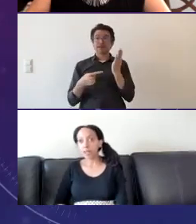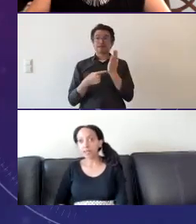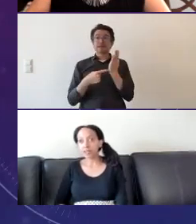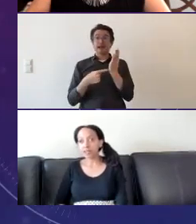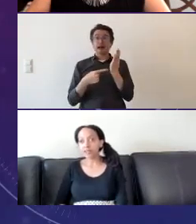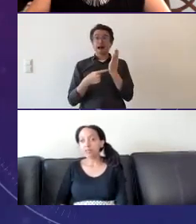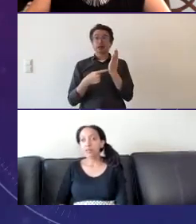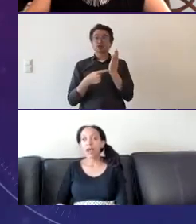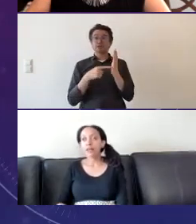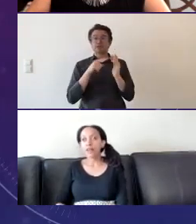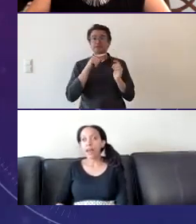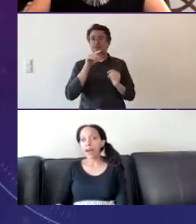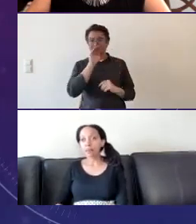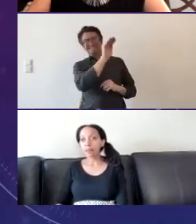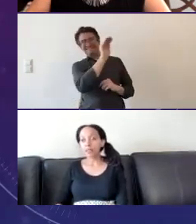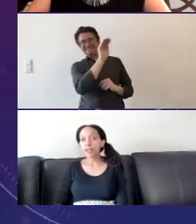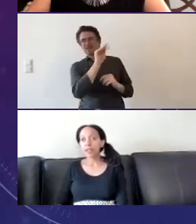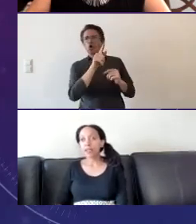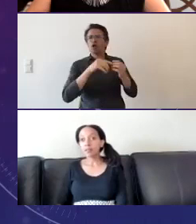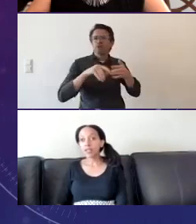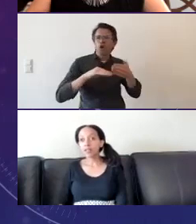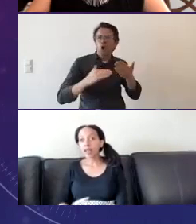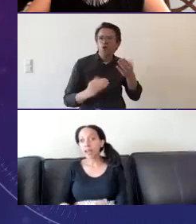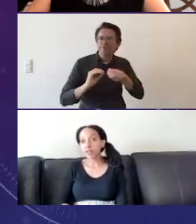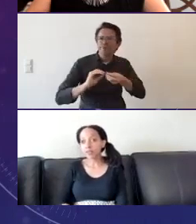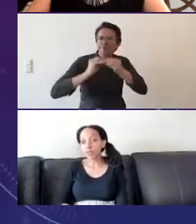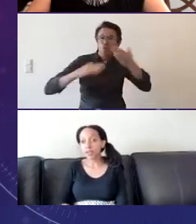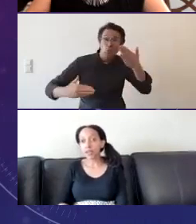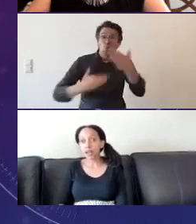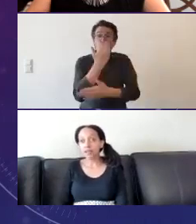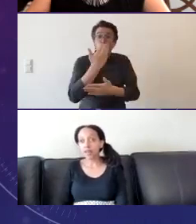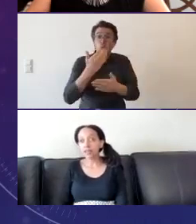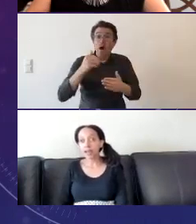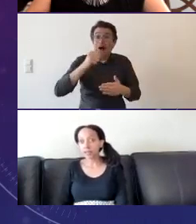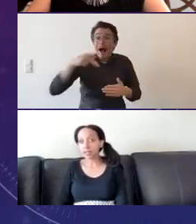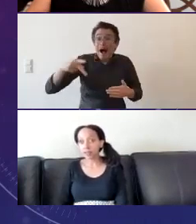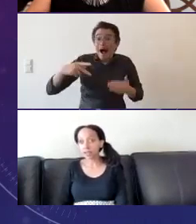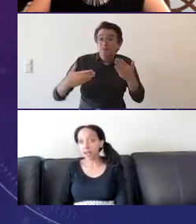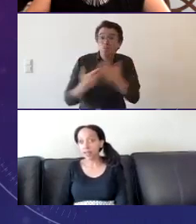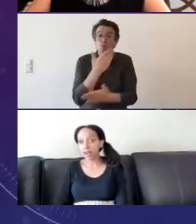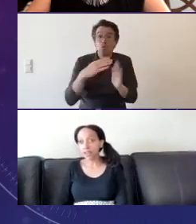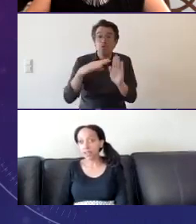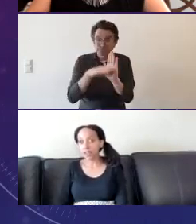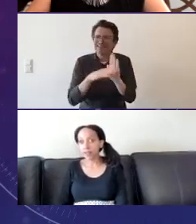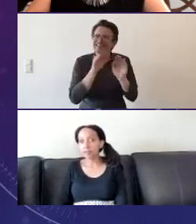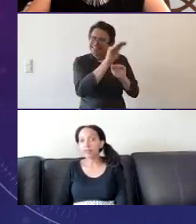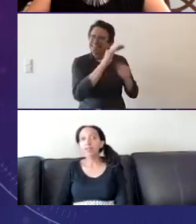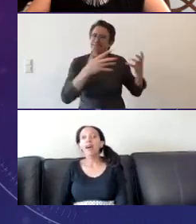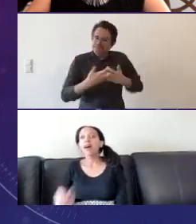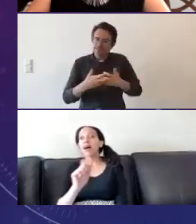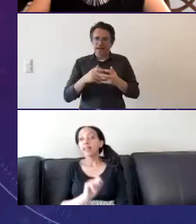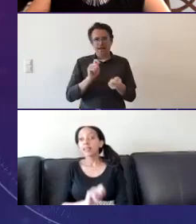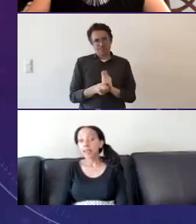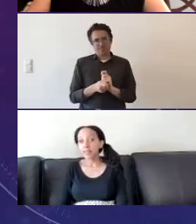and for apps tell them to use Android and iOS accessibility guidelines testing